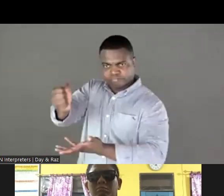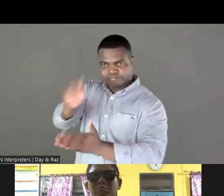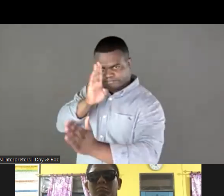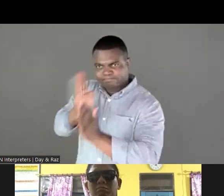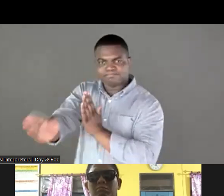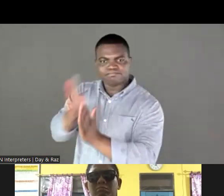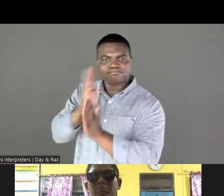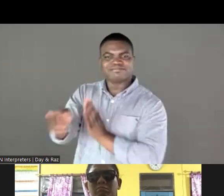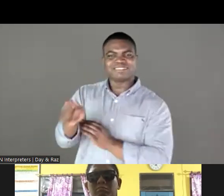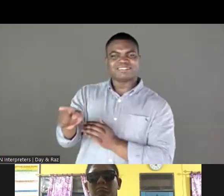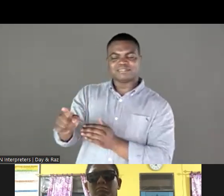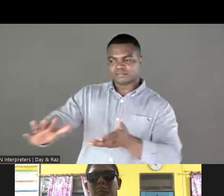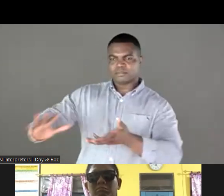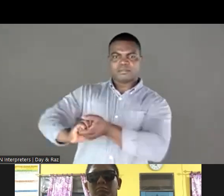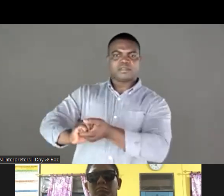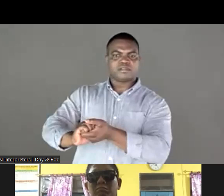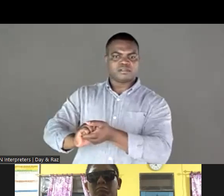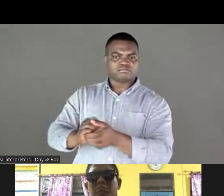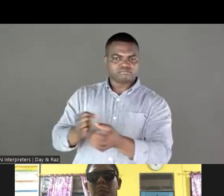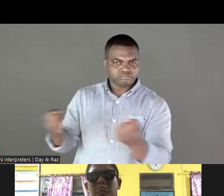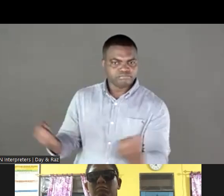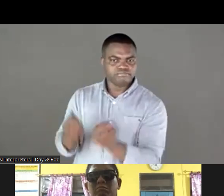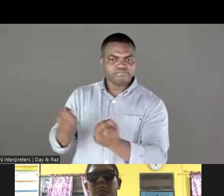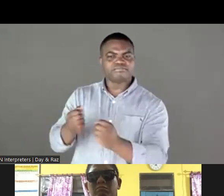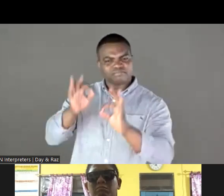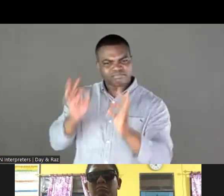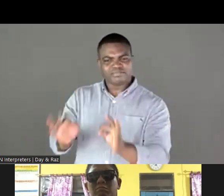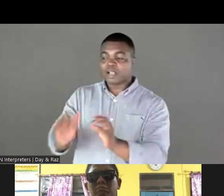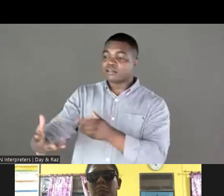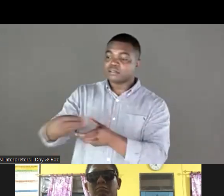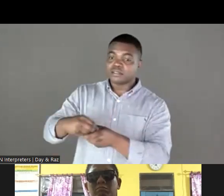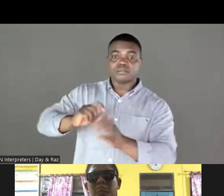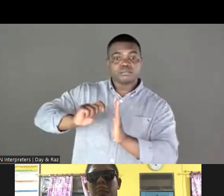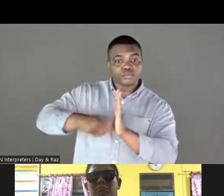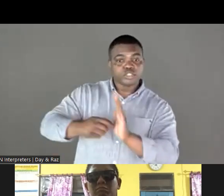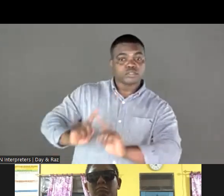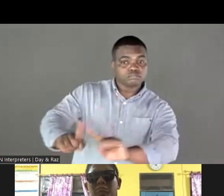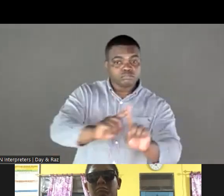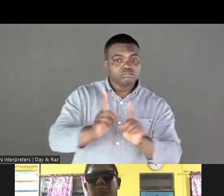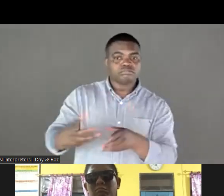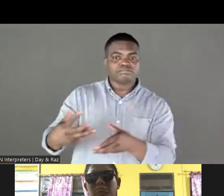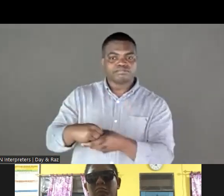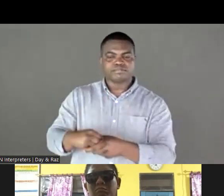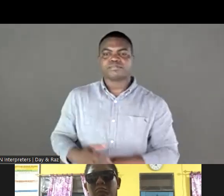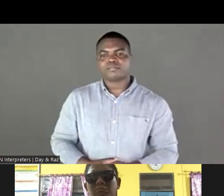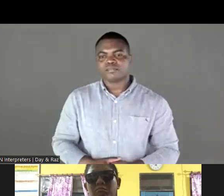and local leadership strategy to kind of shift the powers and sustainability of the projects,